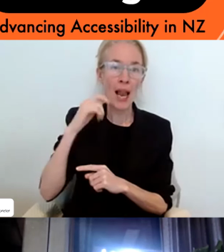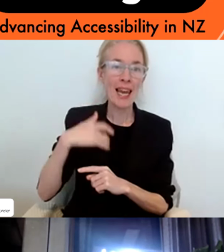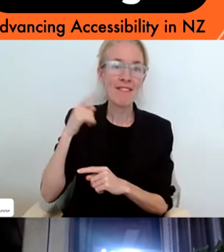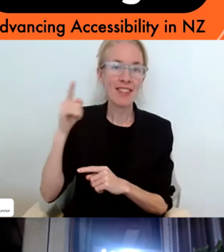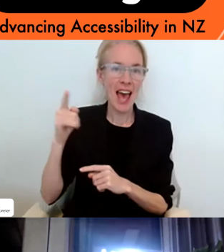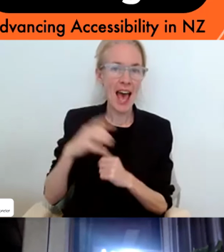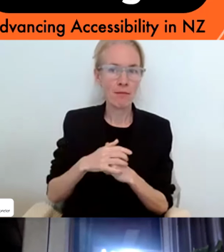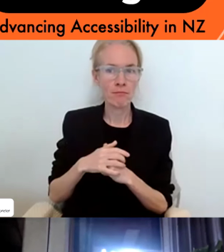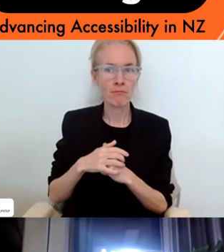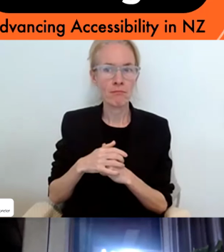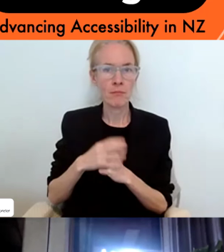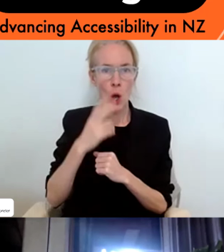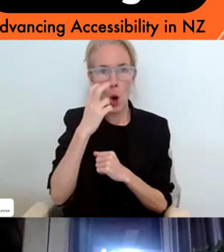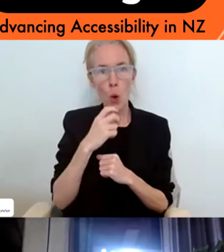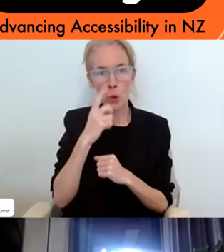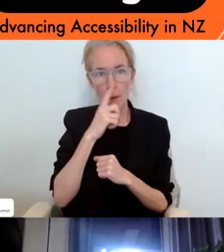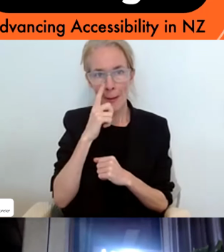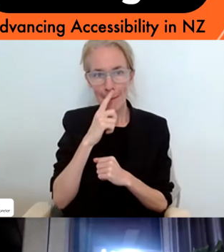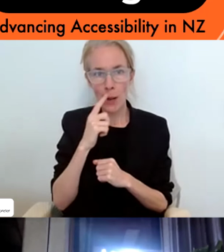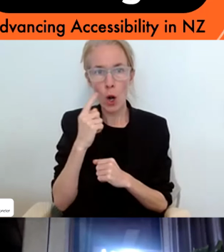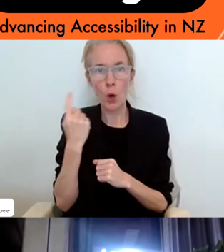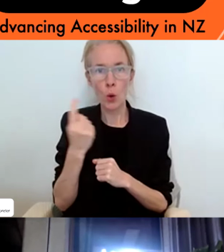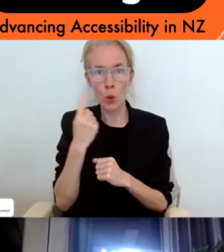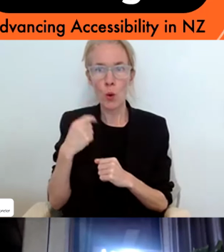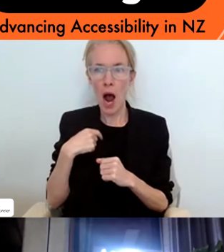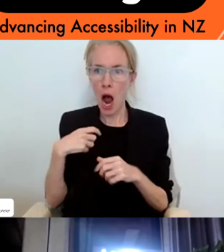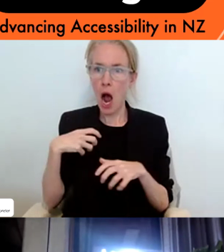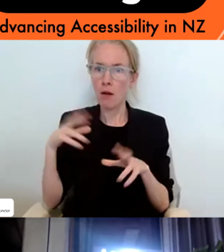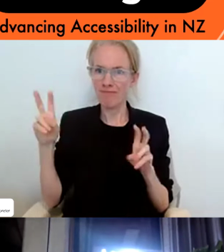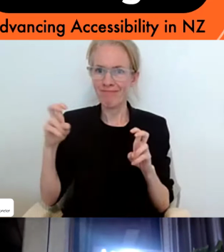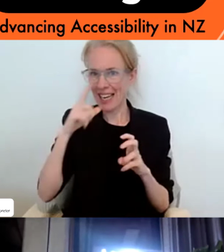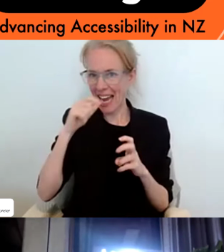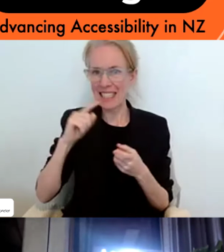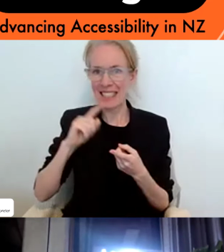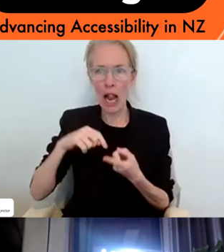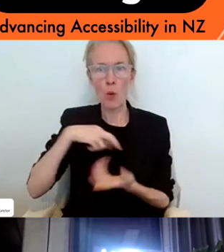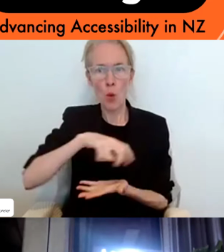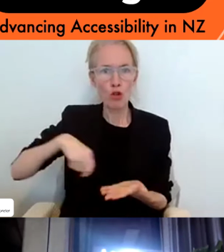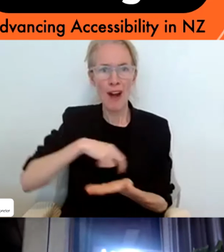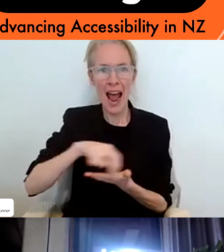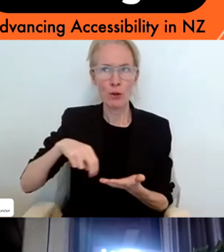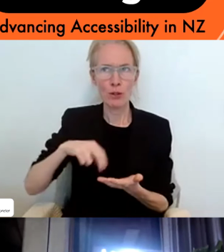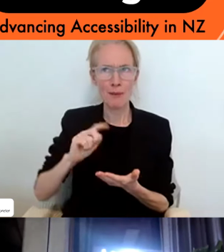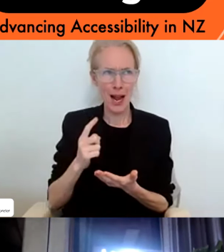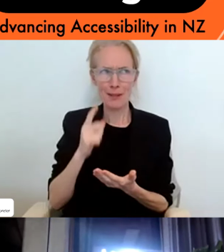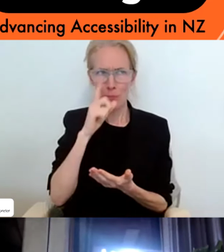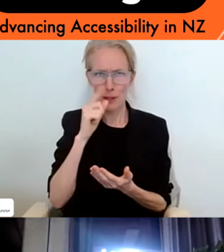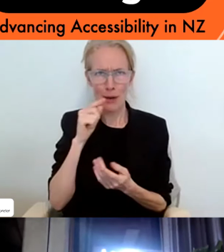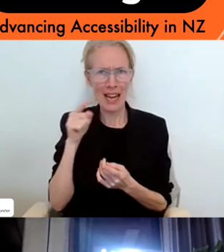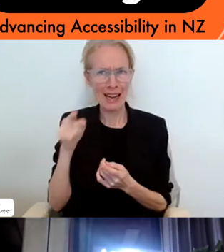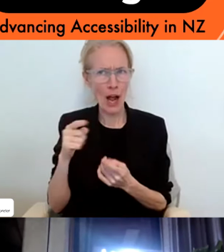active older people, there are active now older people. So when we've had some of those discussions and we've actually talked through